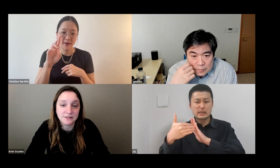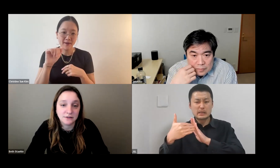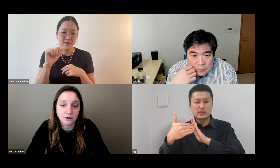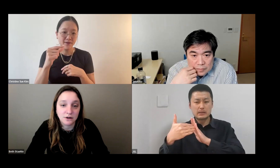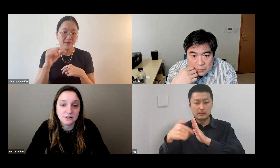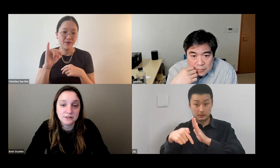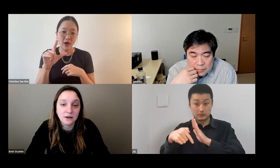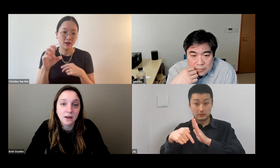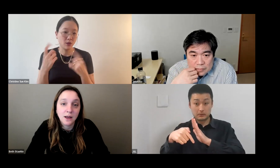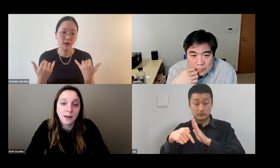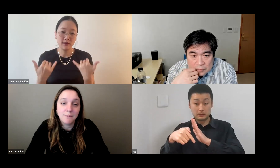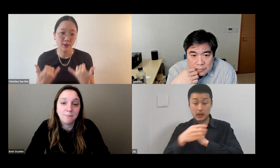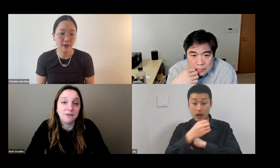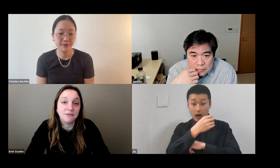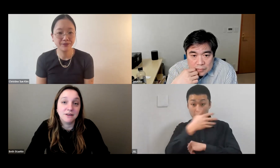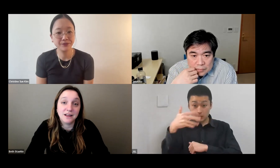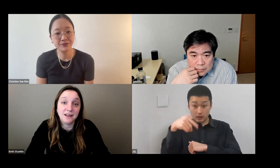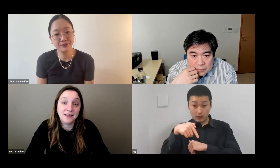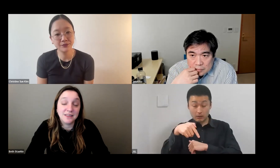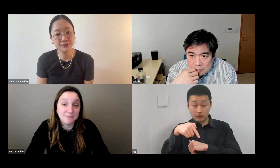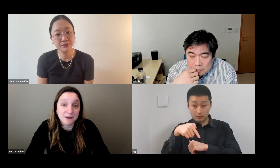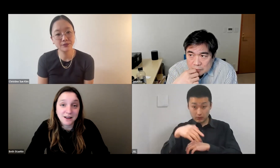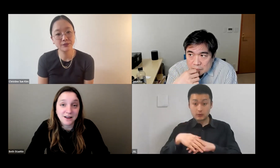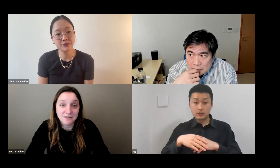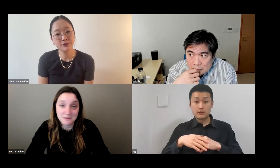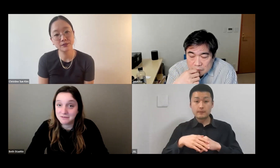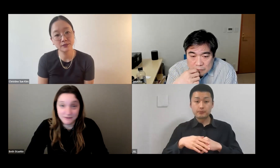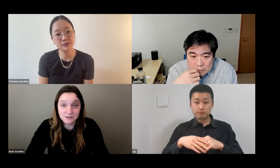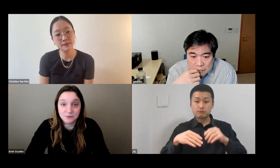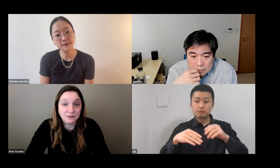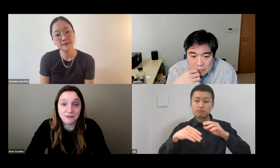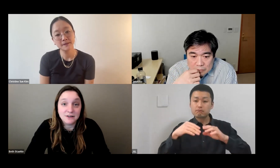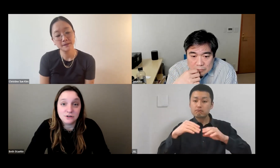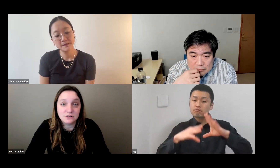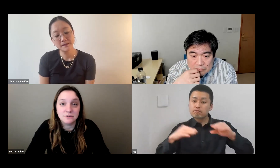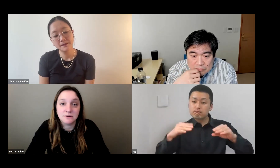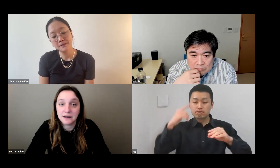and laws, but the American government feels really fragile to me right now.